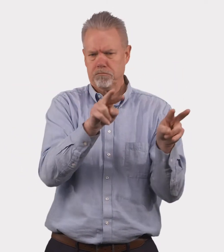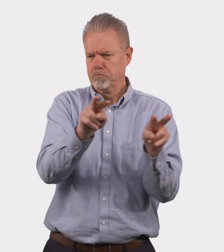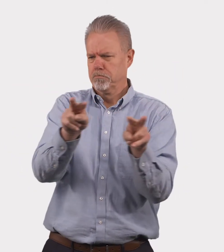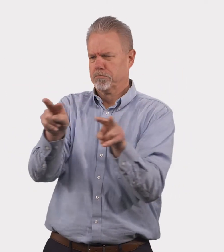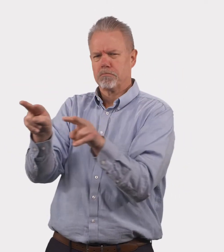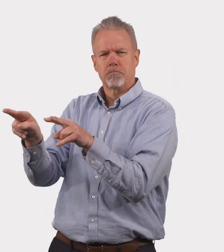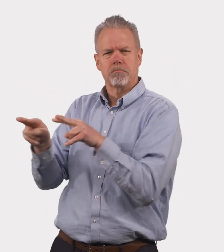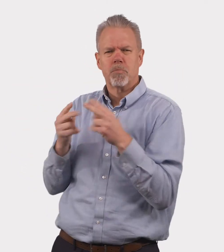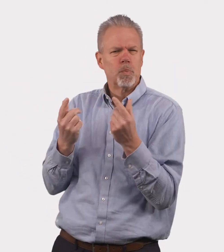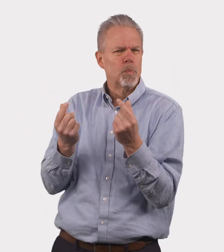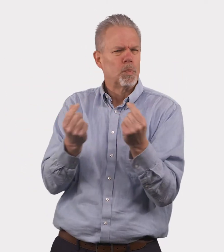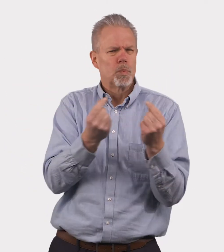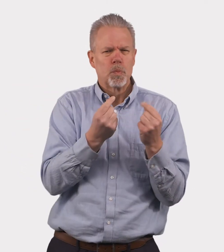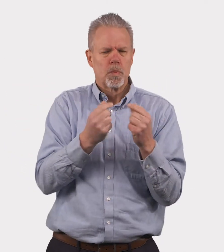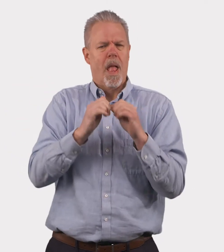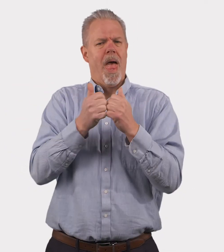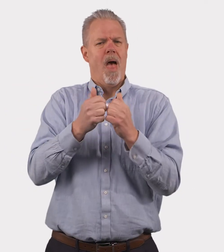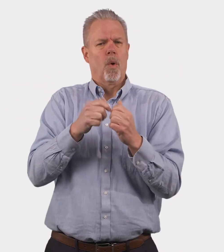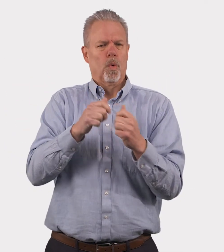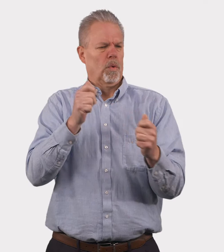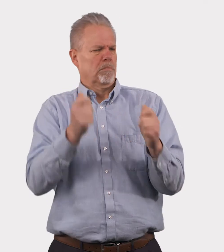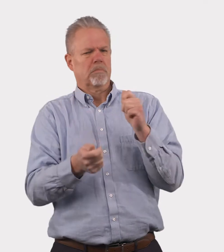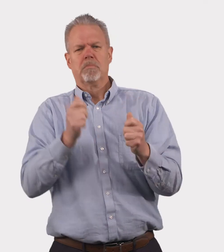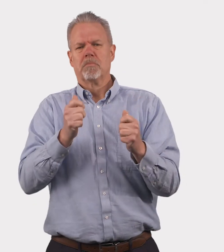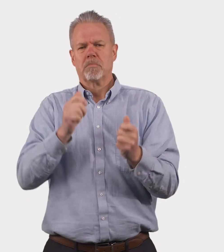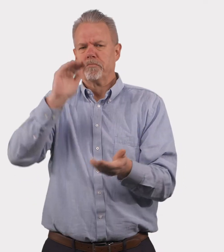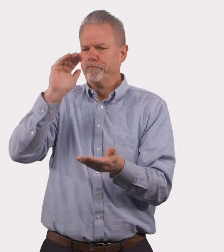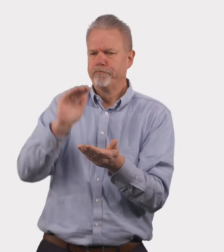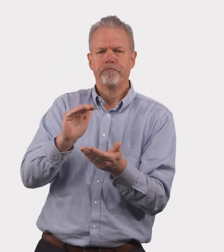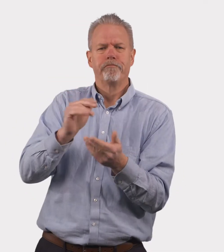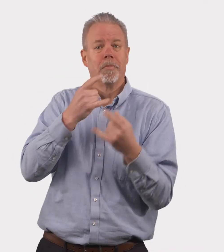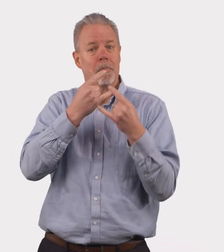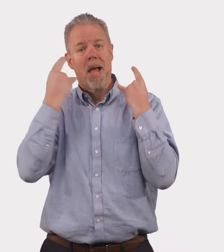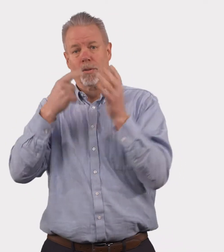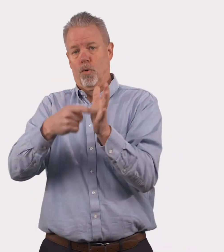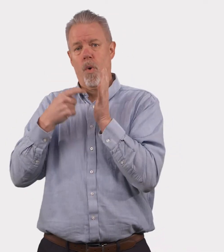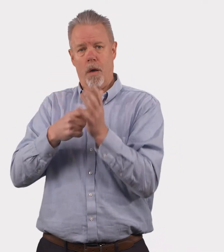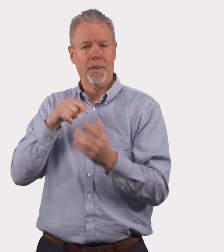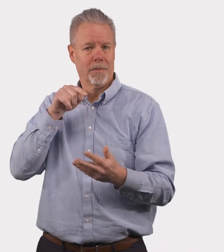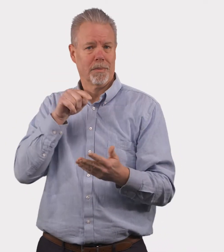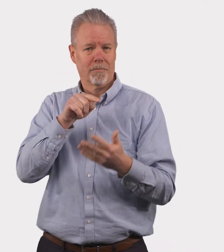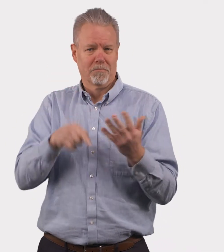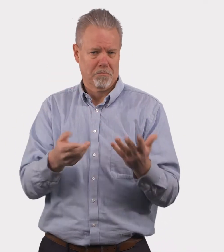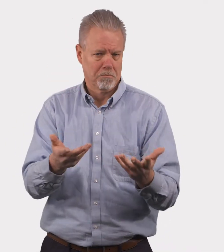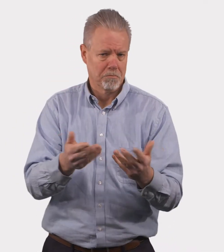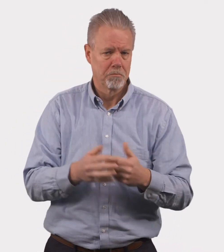within days of returning and decide how best to ease masking requirements.